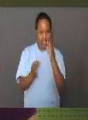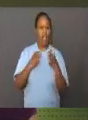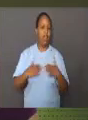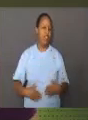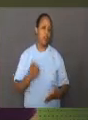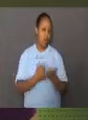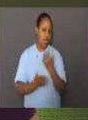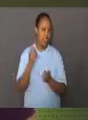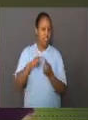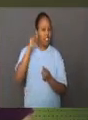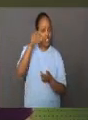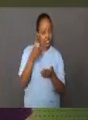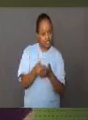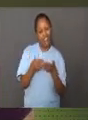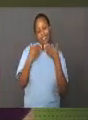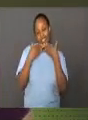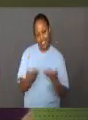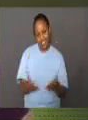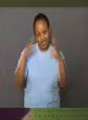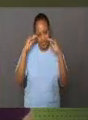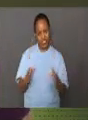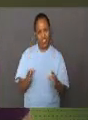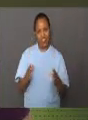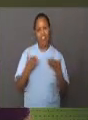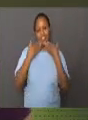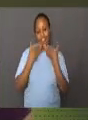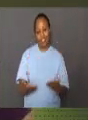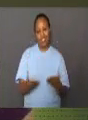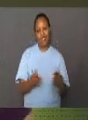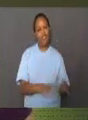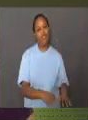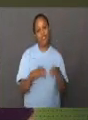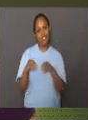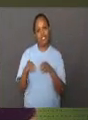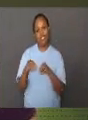until then thank you teacher thank you students